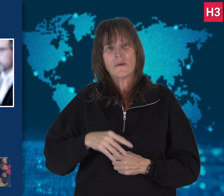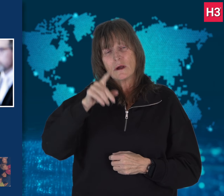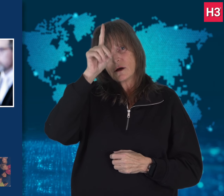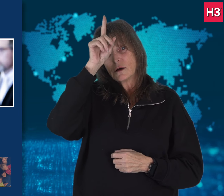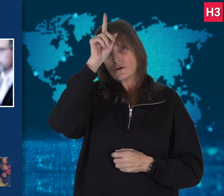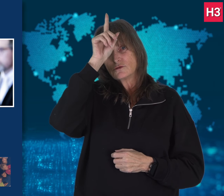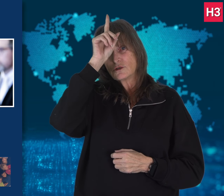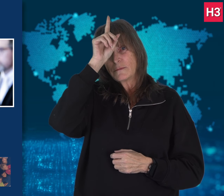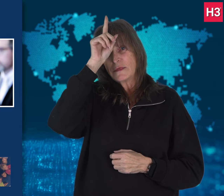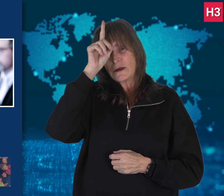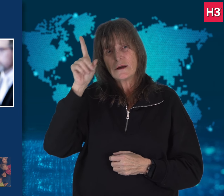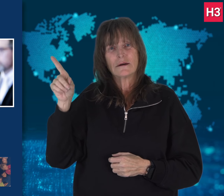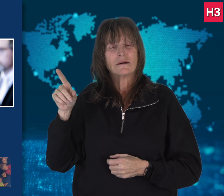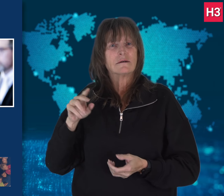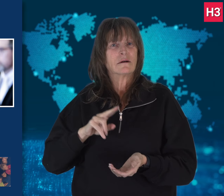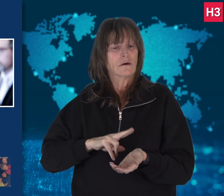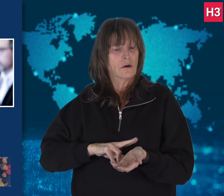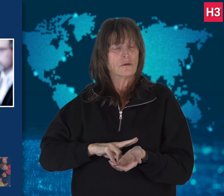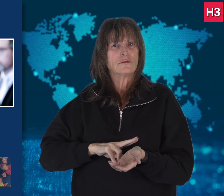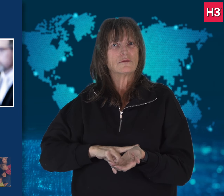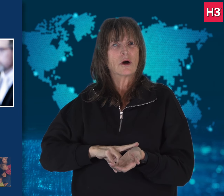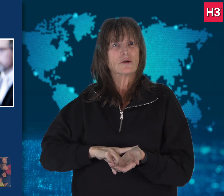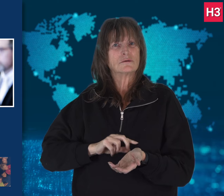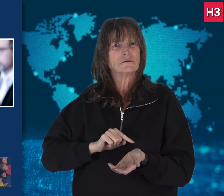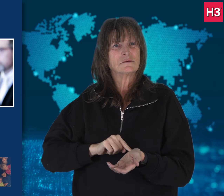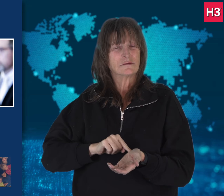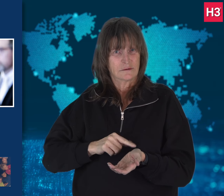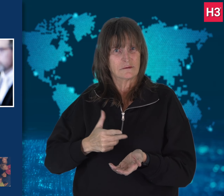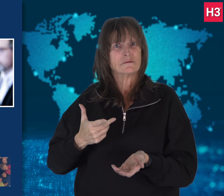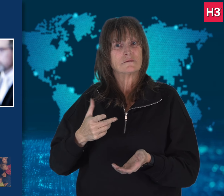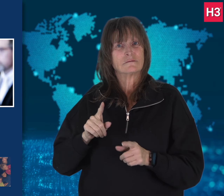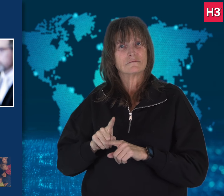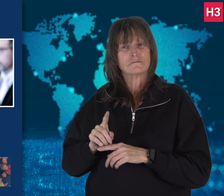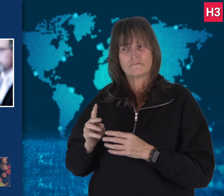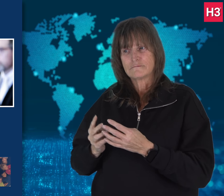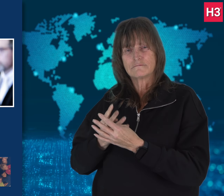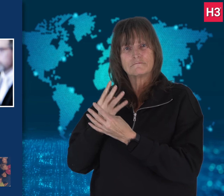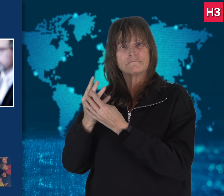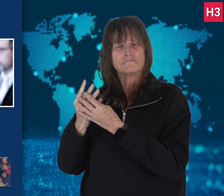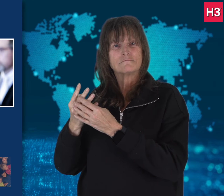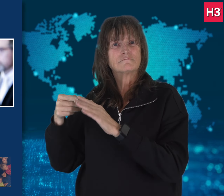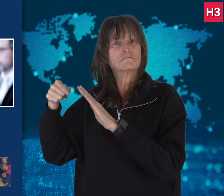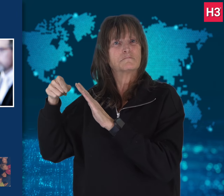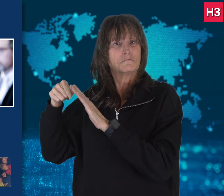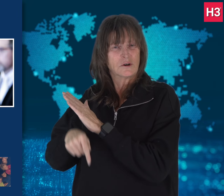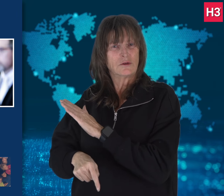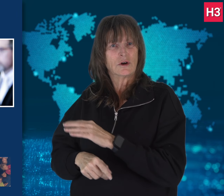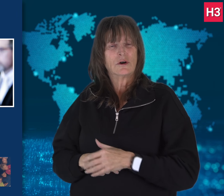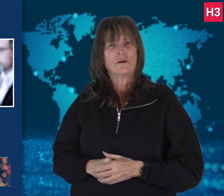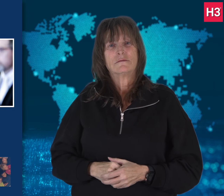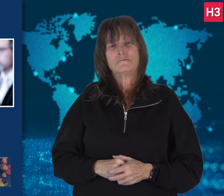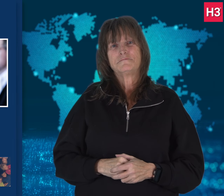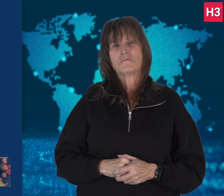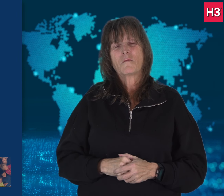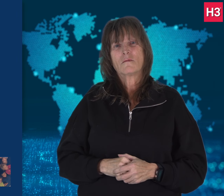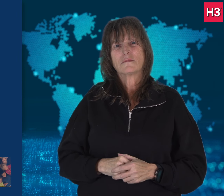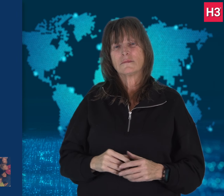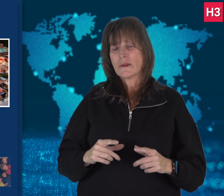Nurse Sentenced for Murder